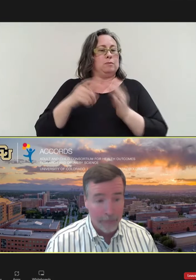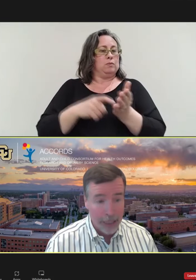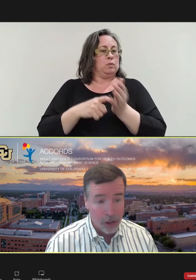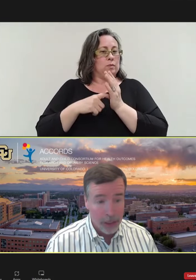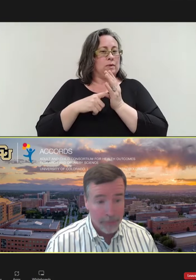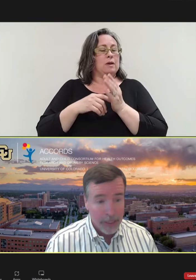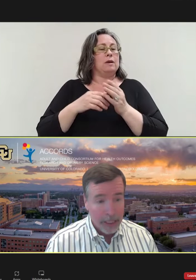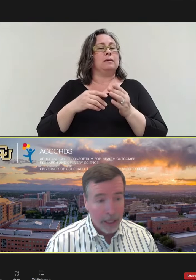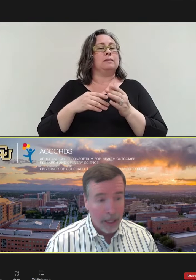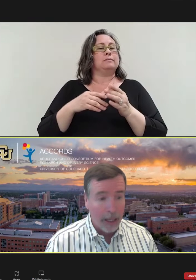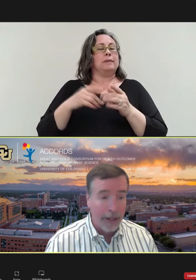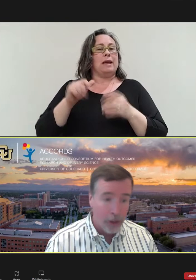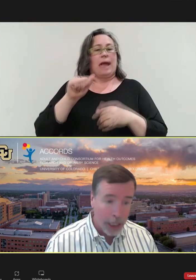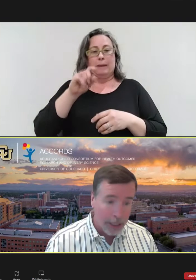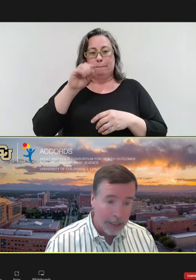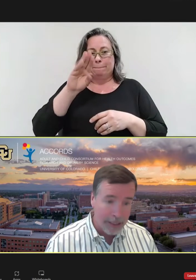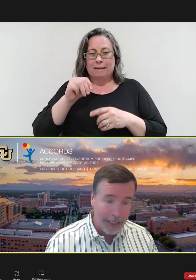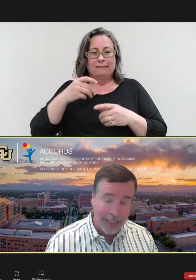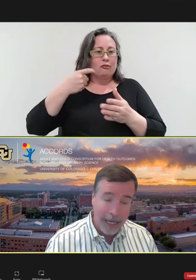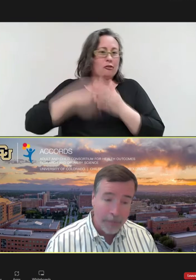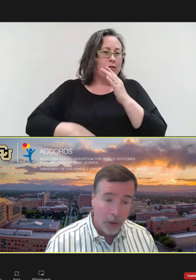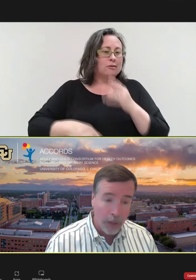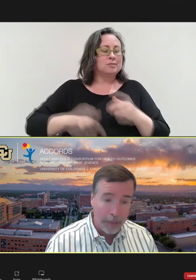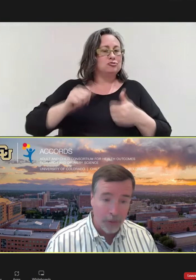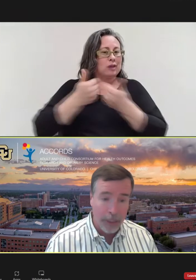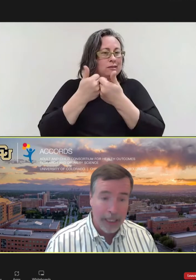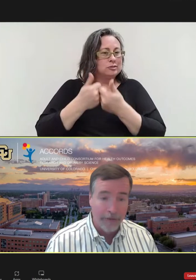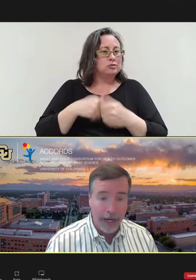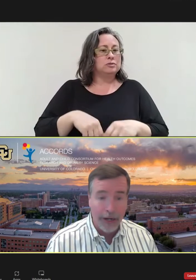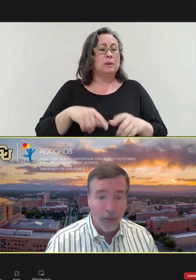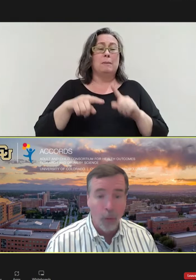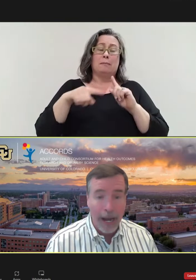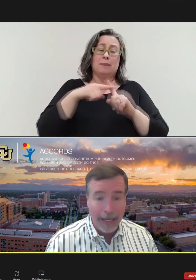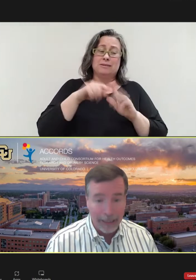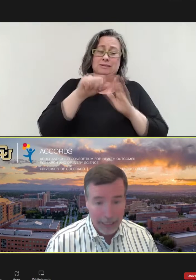mentioned. Another challenge is that the state programs really vary widely